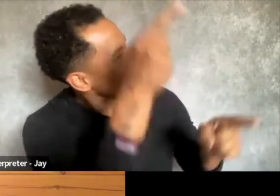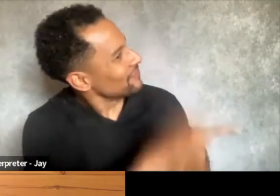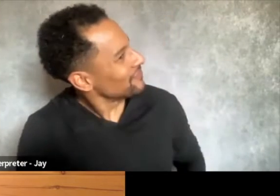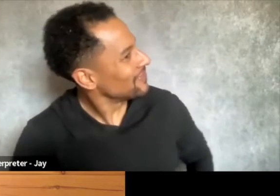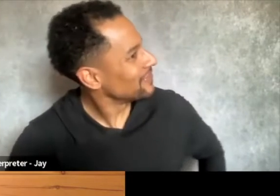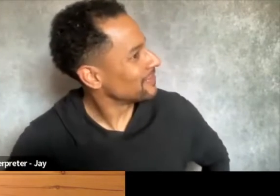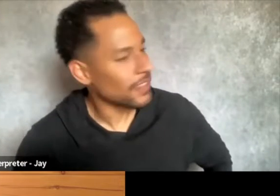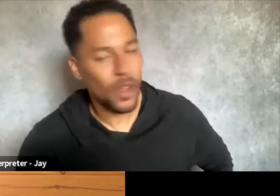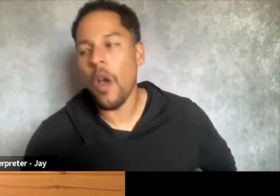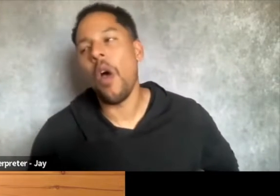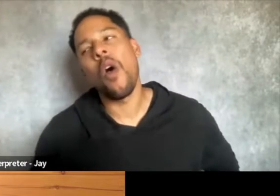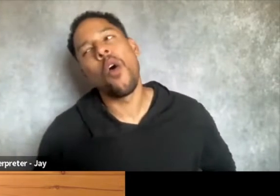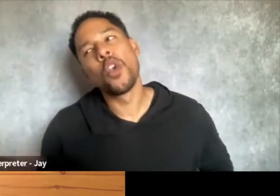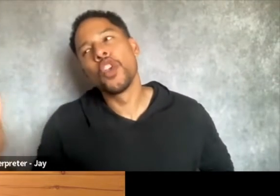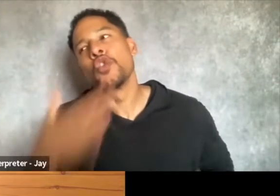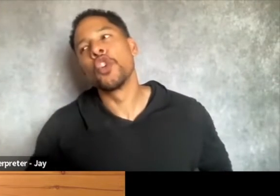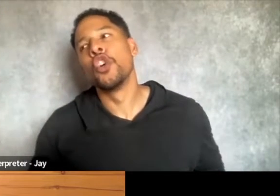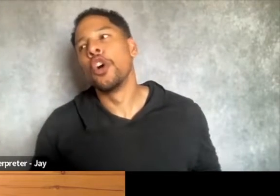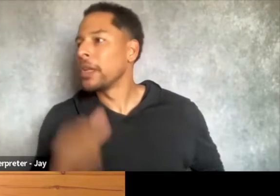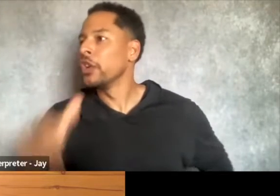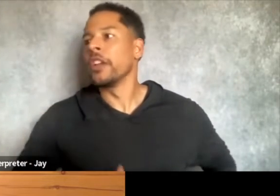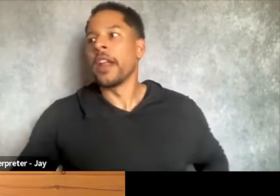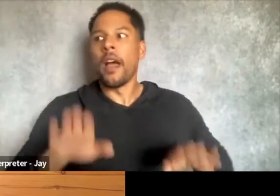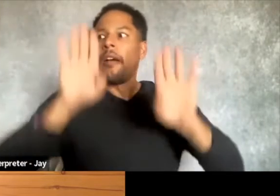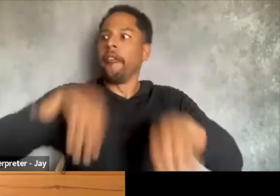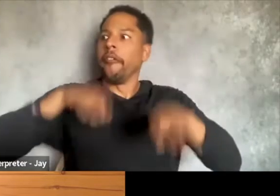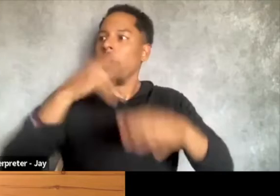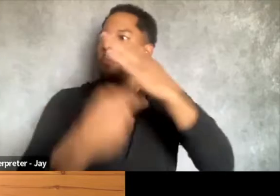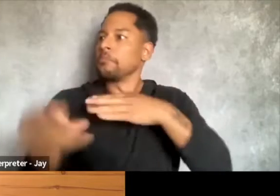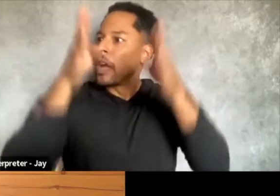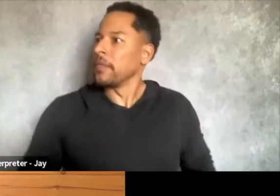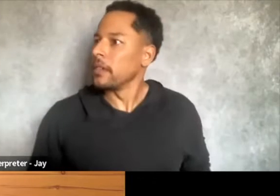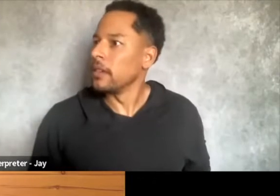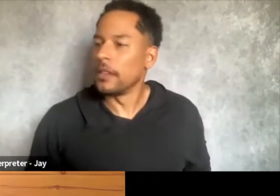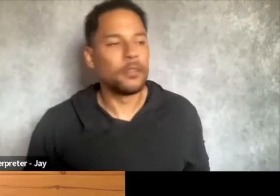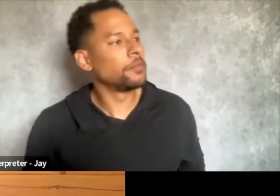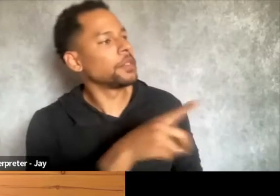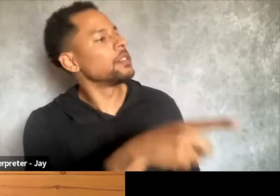You're good, but you're not goddamn a prophet. Sometimes you have to see the soldier raise his gun